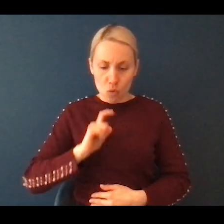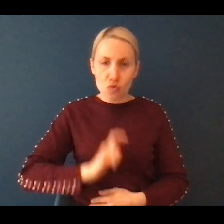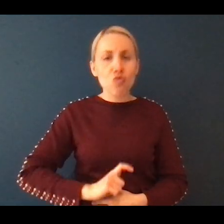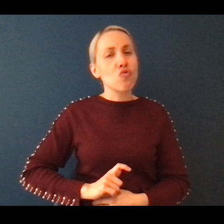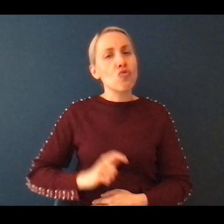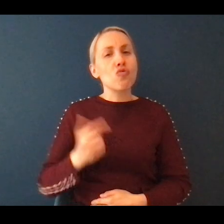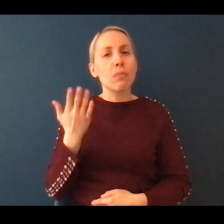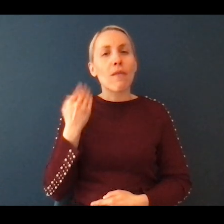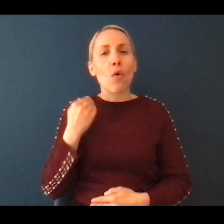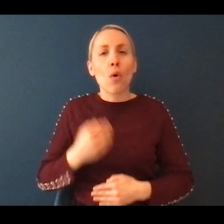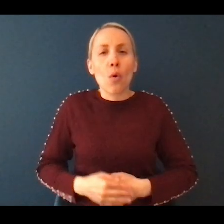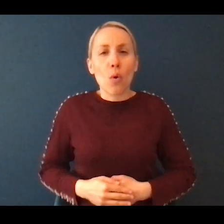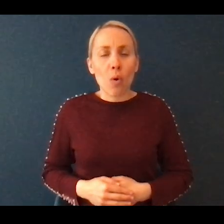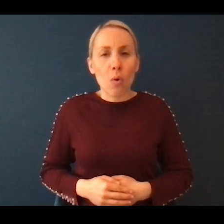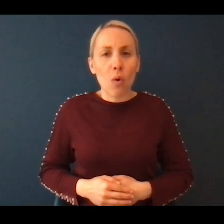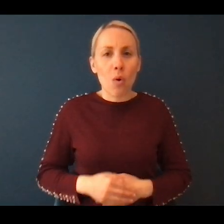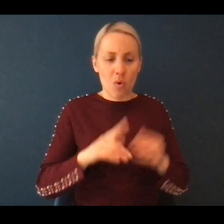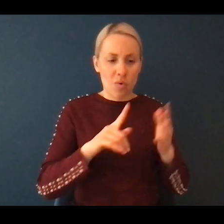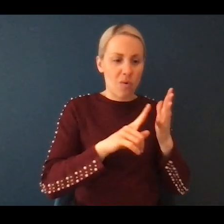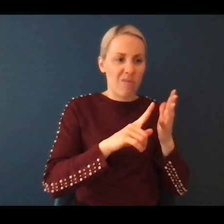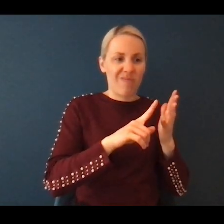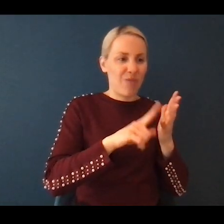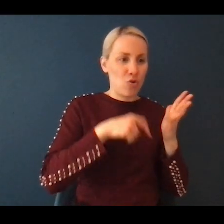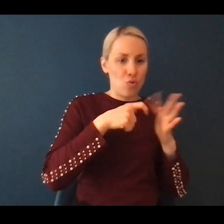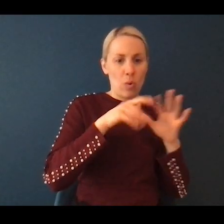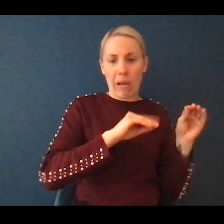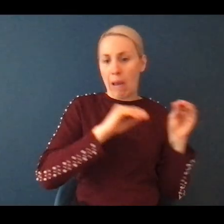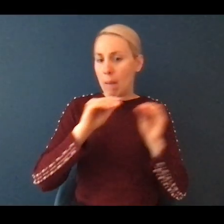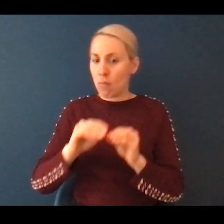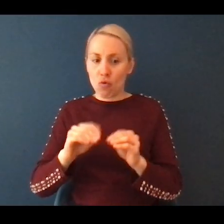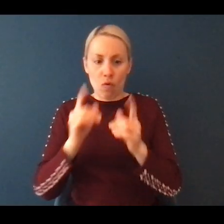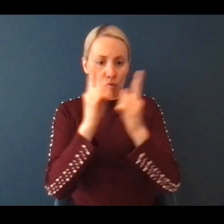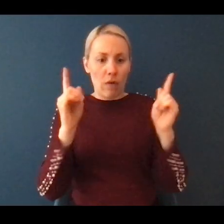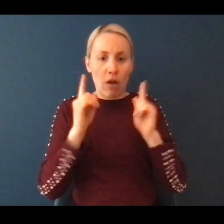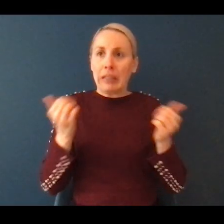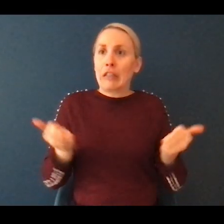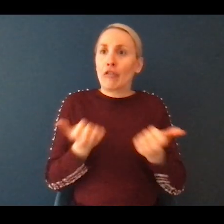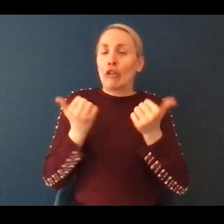I feel like often or in any programme if you if you're enrolled in something where you